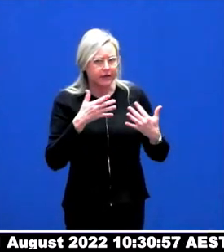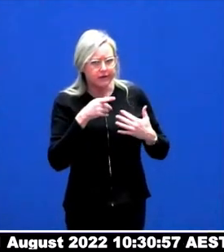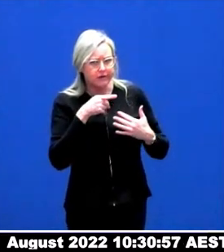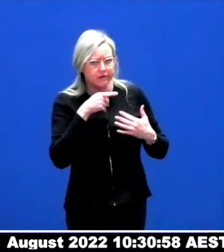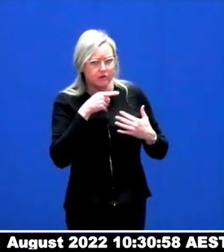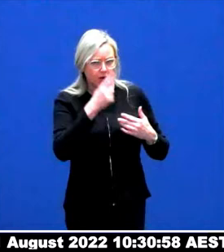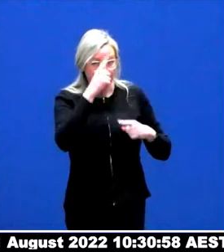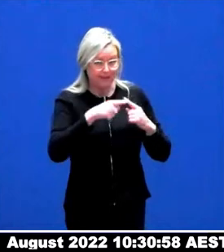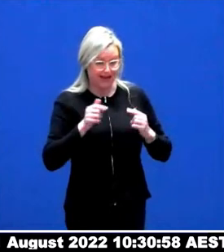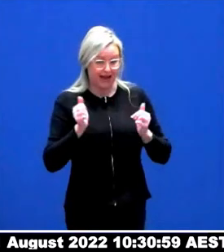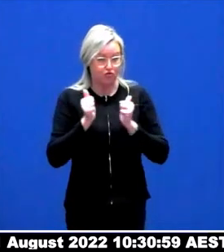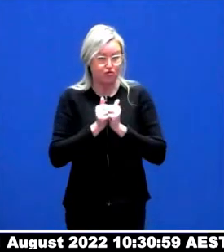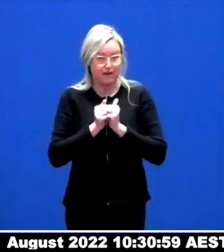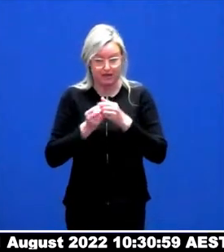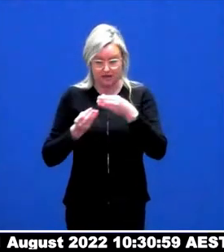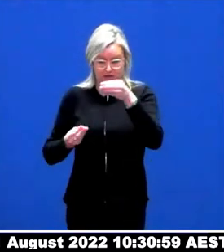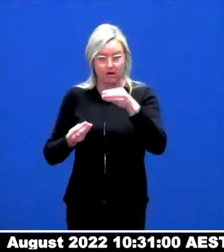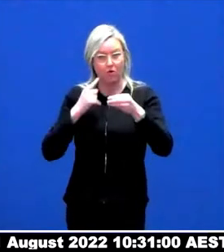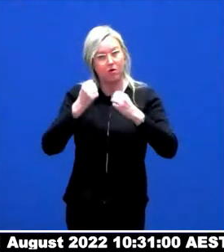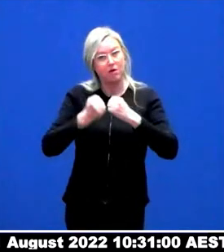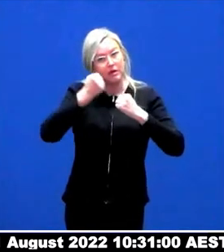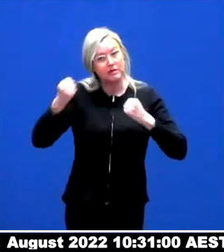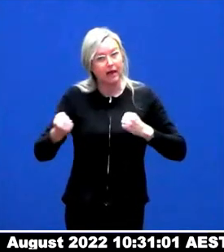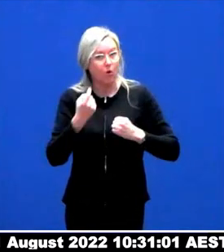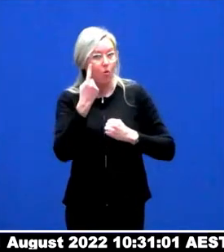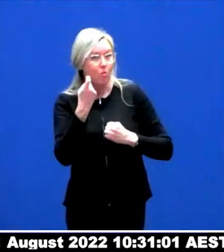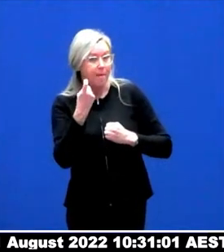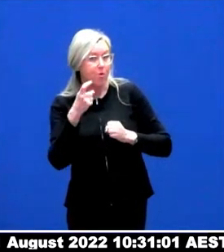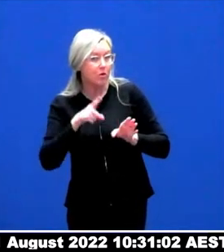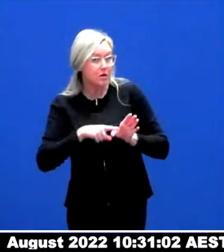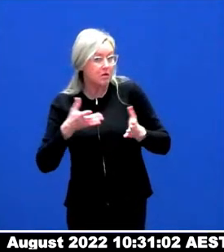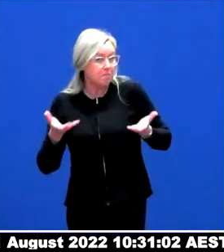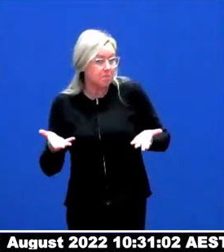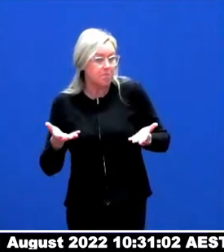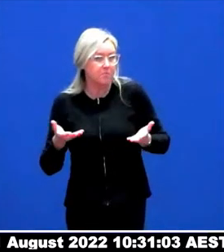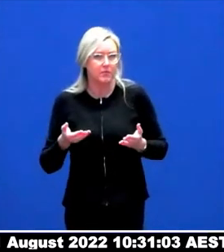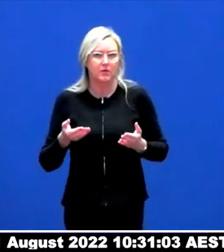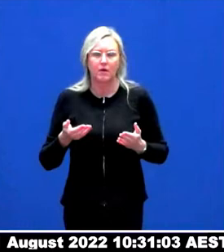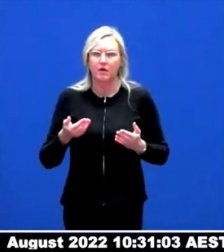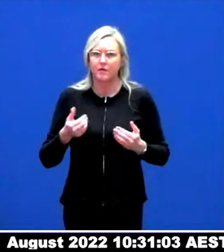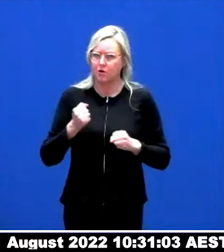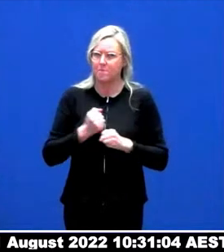Agreement for a further year to ensure that people with disability will be identified as